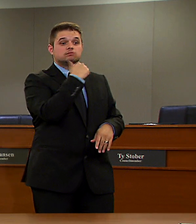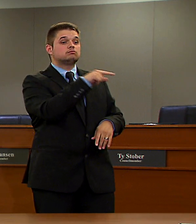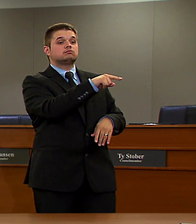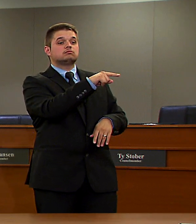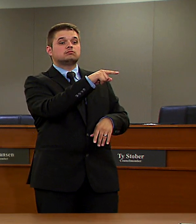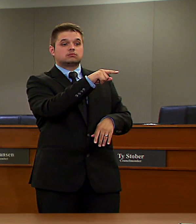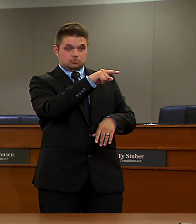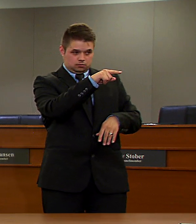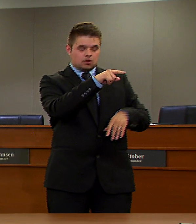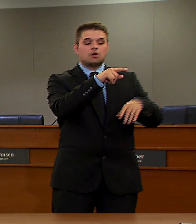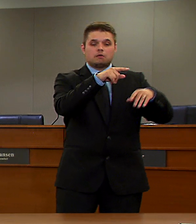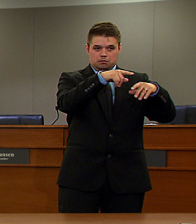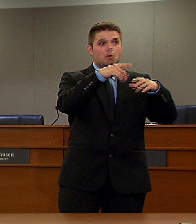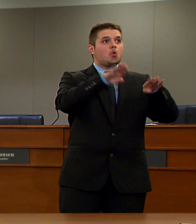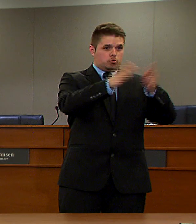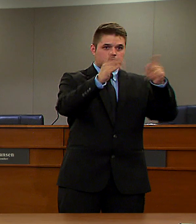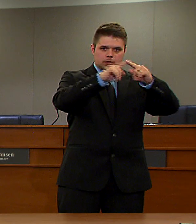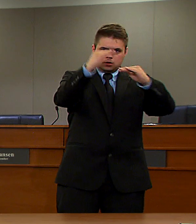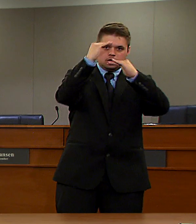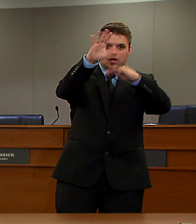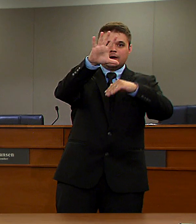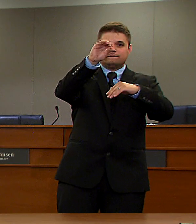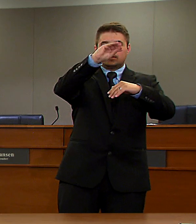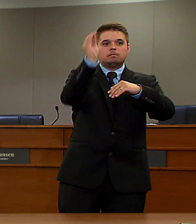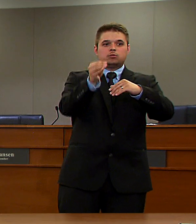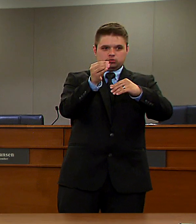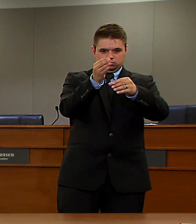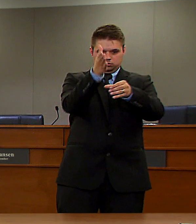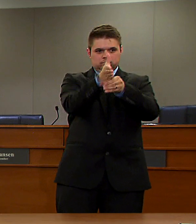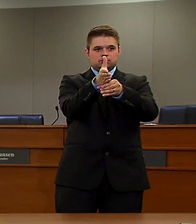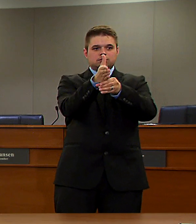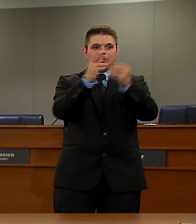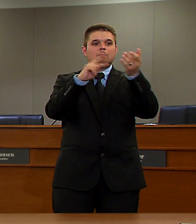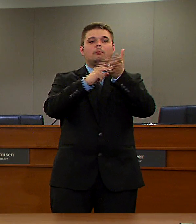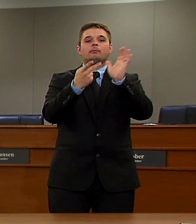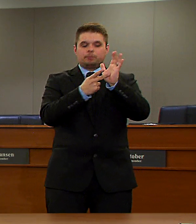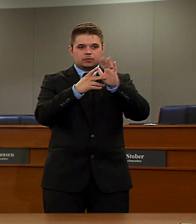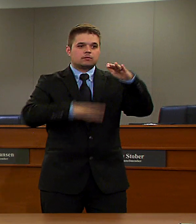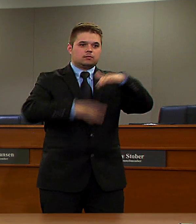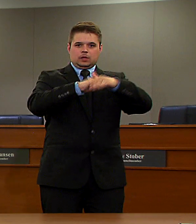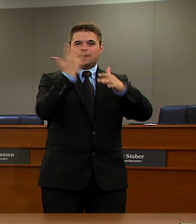the table size are capped at parties of five. All of that is in Phase 2.